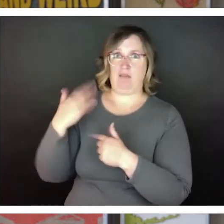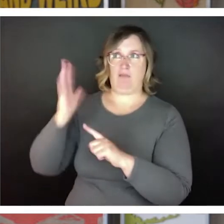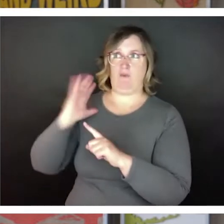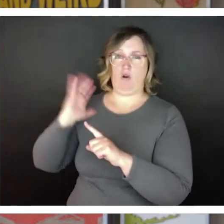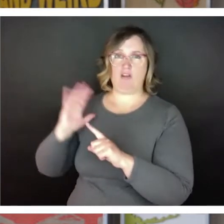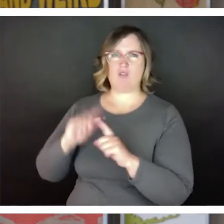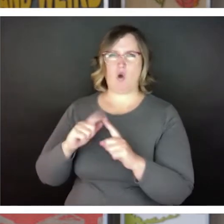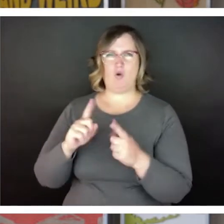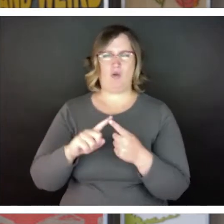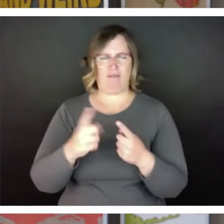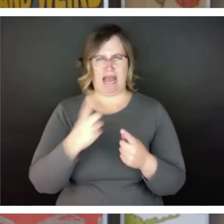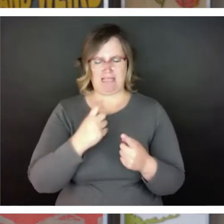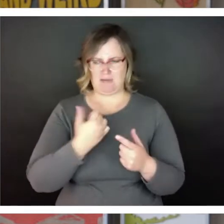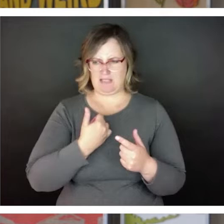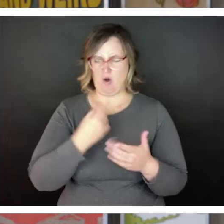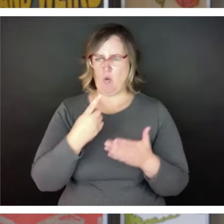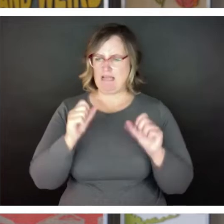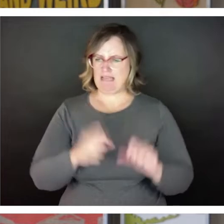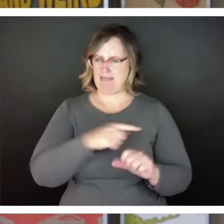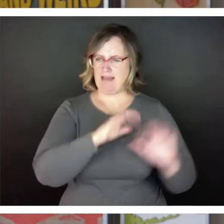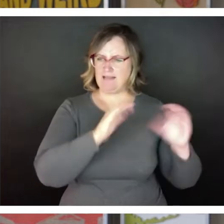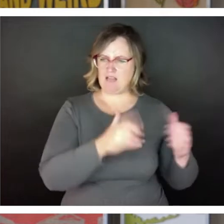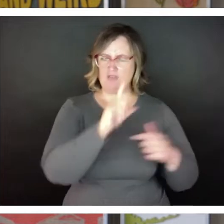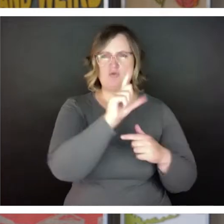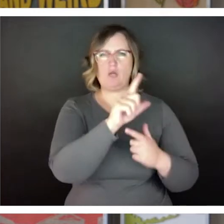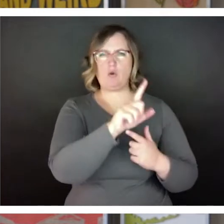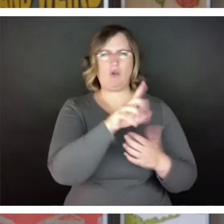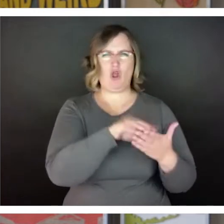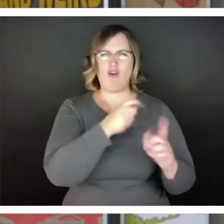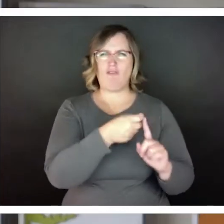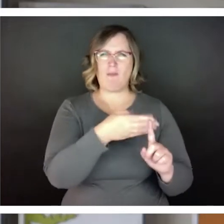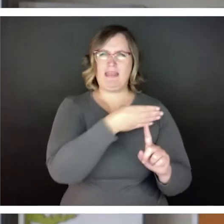what can the class of 2021 learn from similar eras in the United States' history?